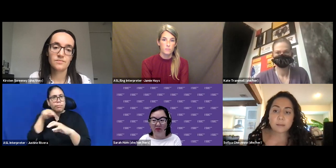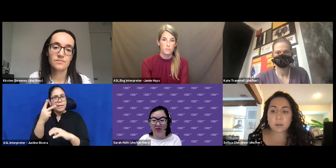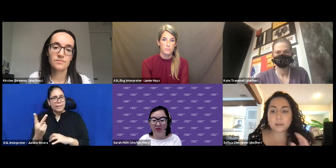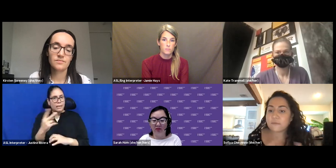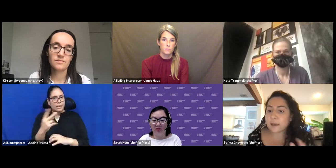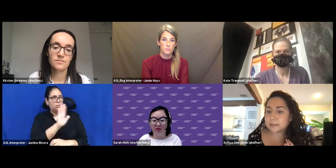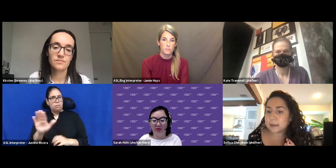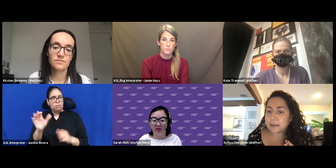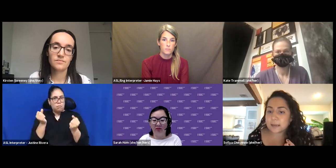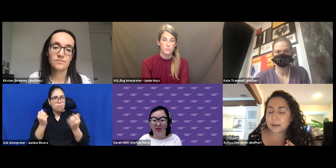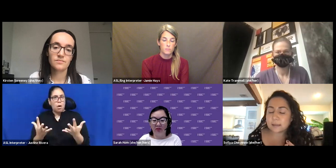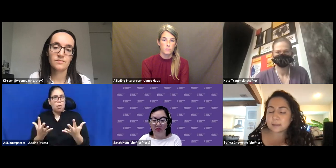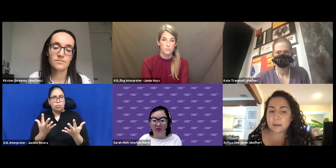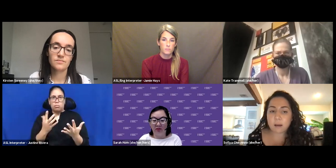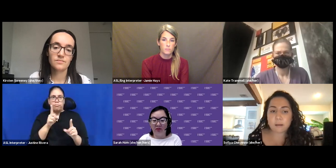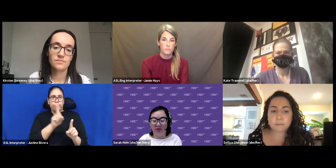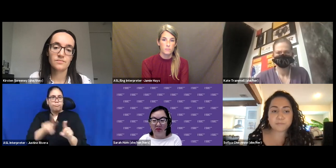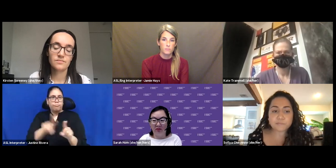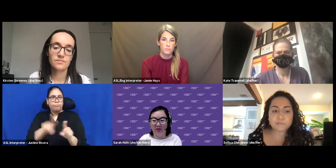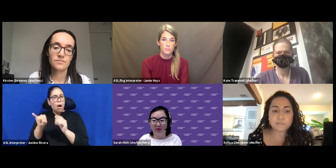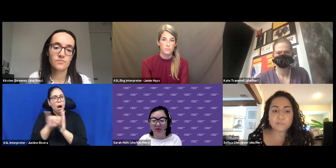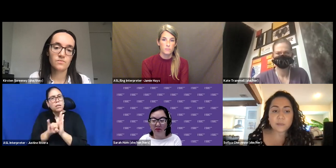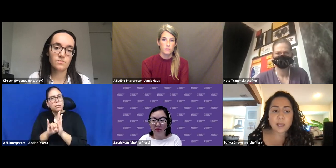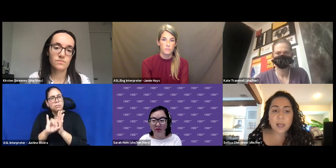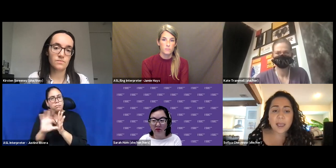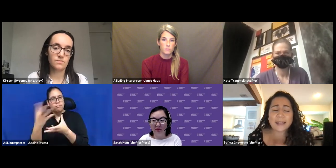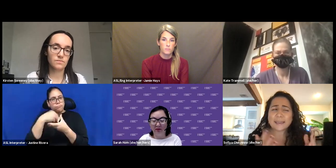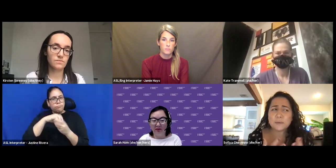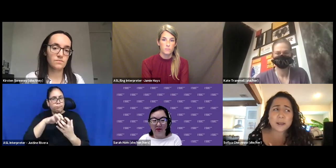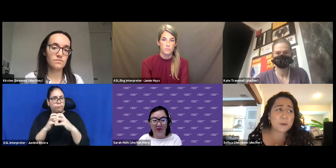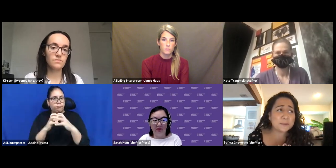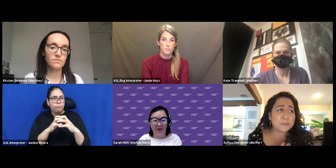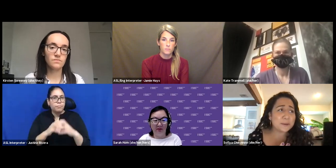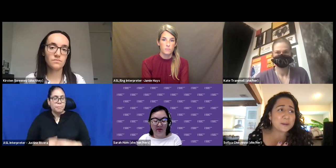and multifaceted identities. And I think what I hope to bring to